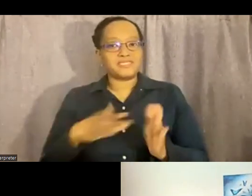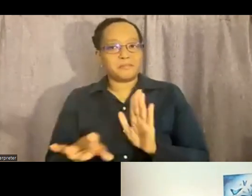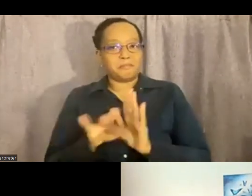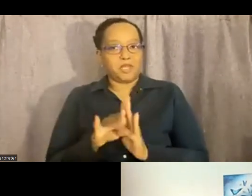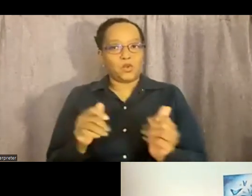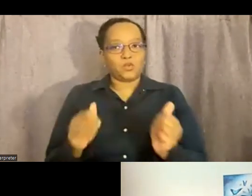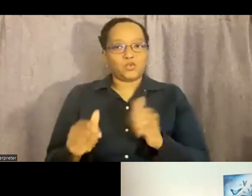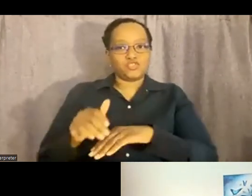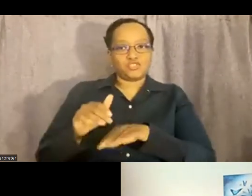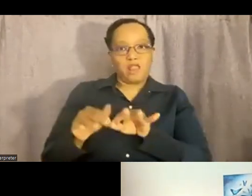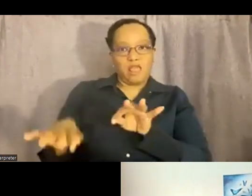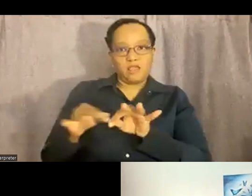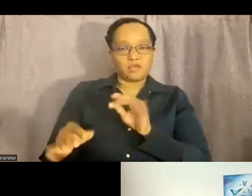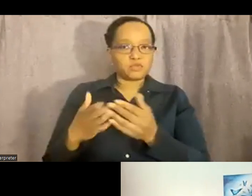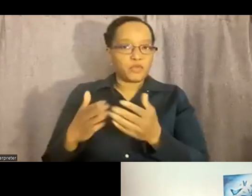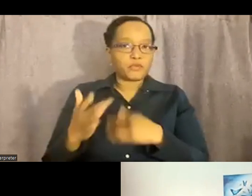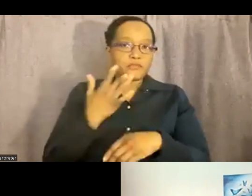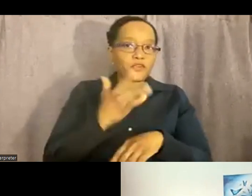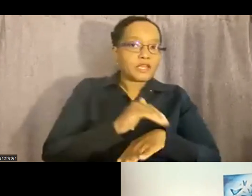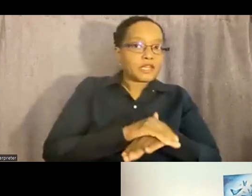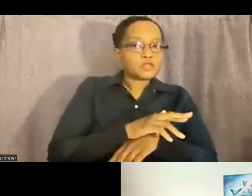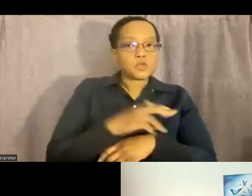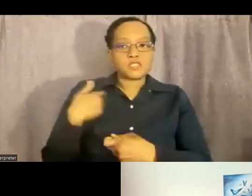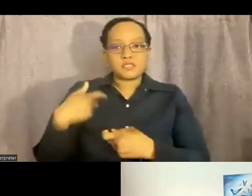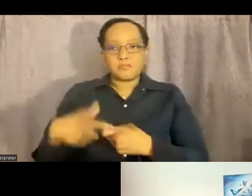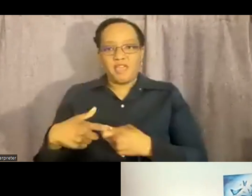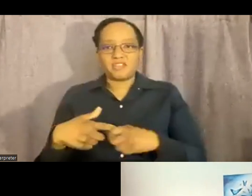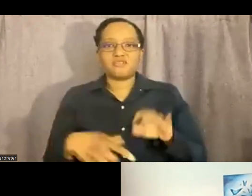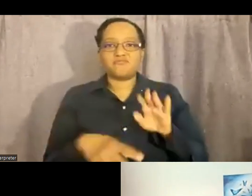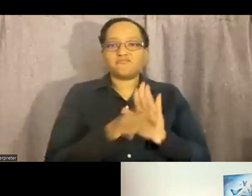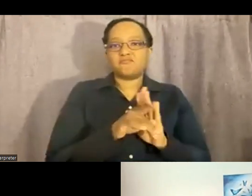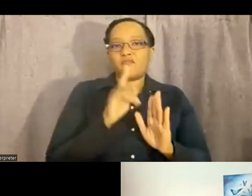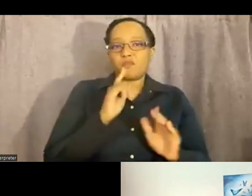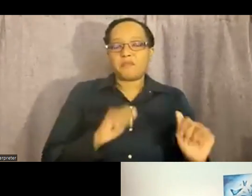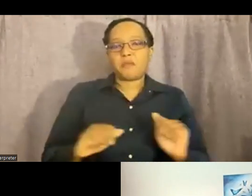either English or Spanish . We are able to hear everyone as they share.